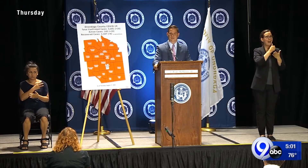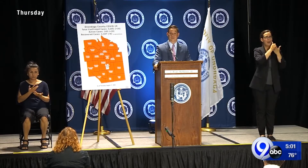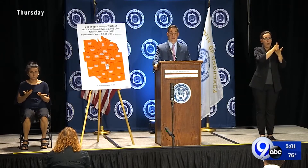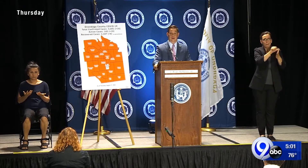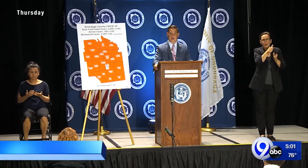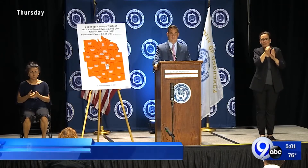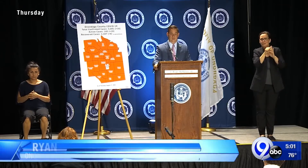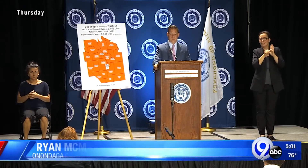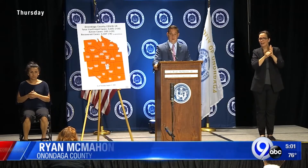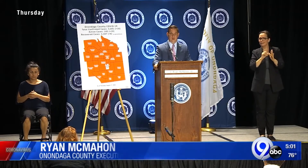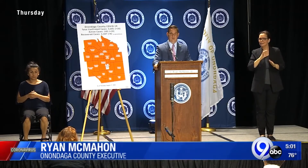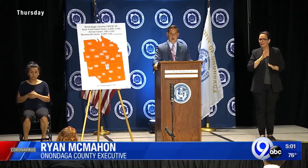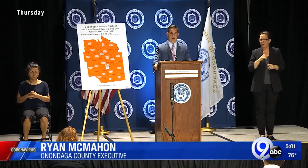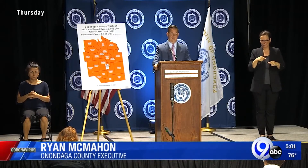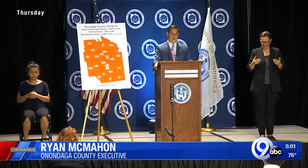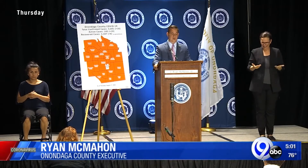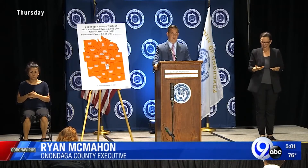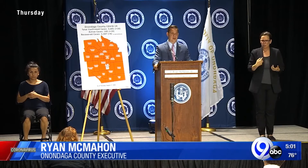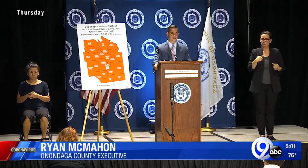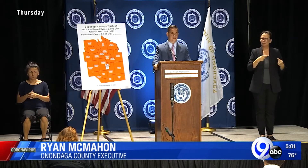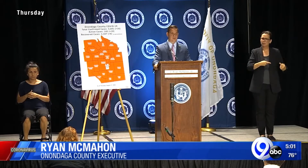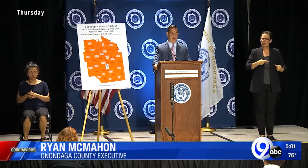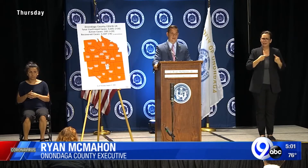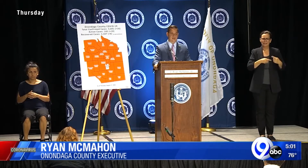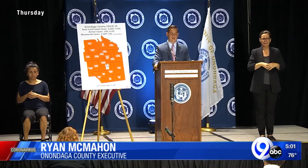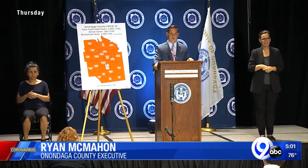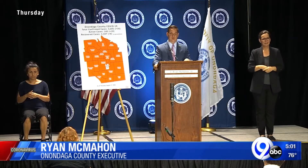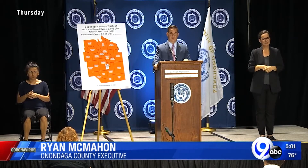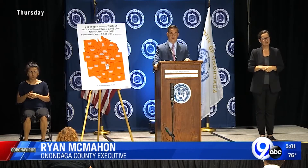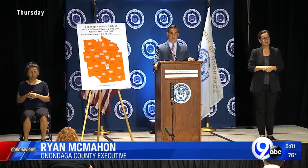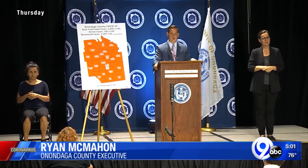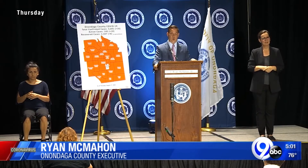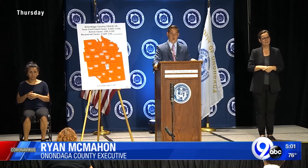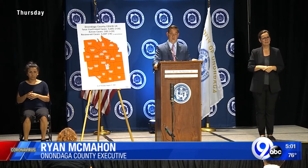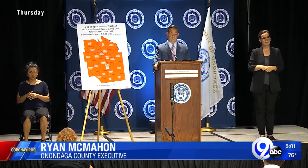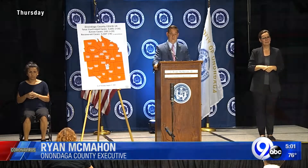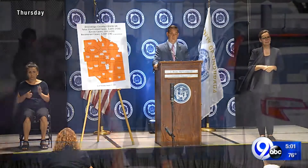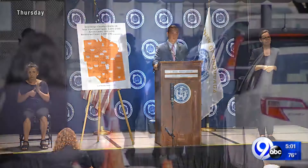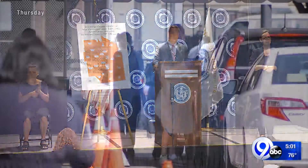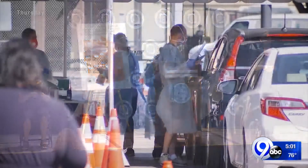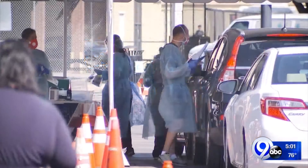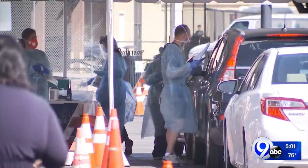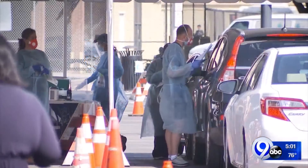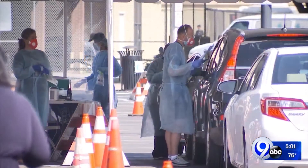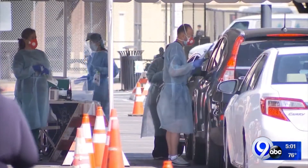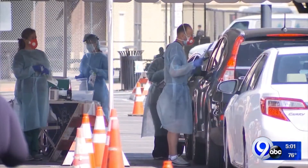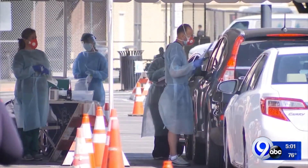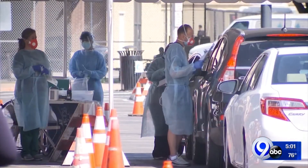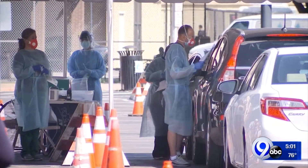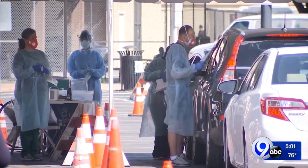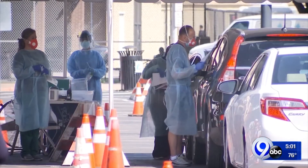Ryan McMahon: "How they got to that position, I don't know. I can tell you asymptomatic testing has worked."